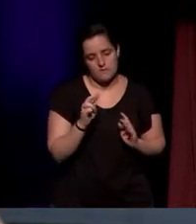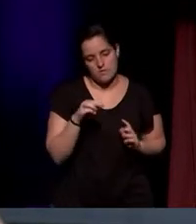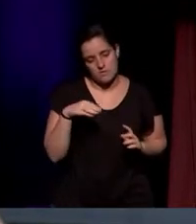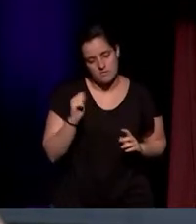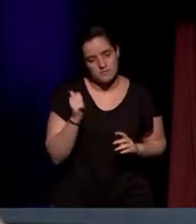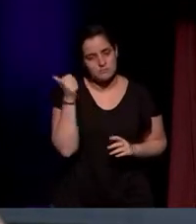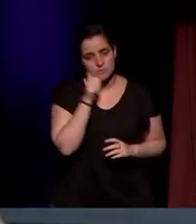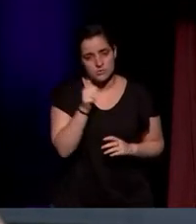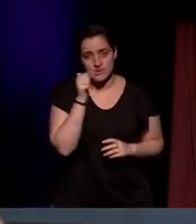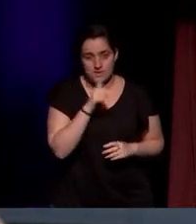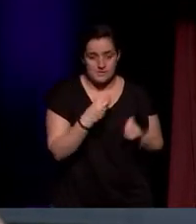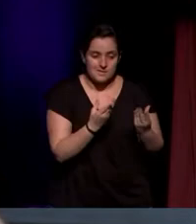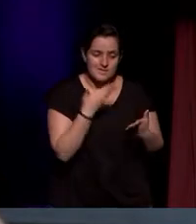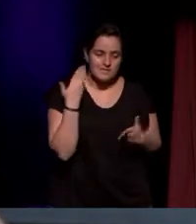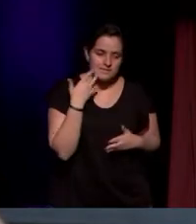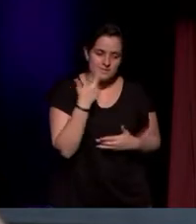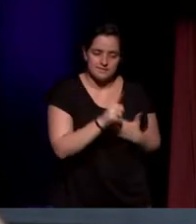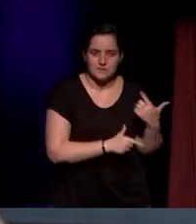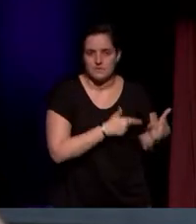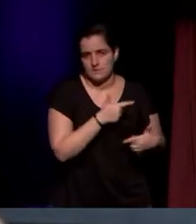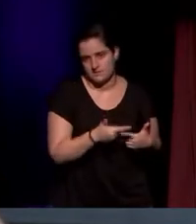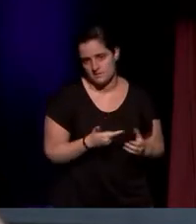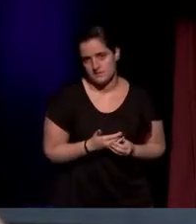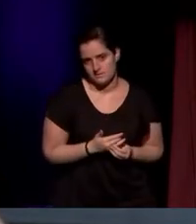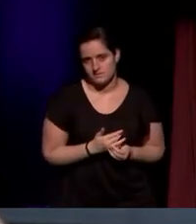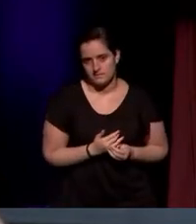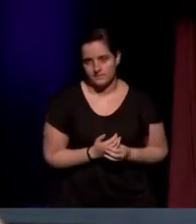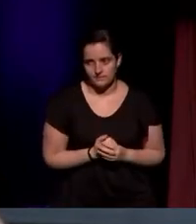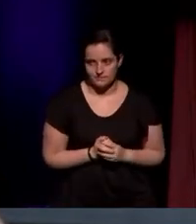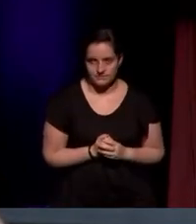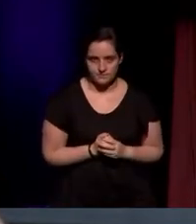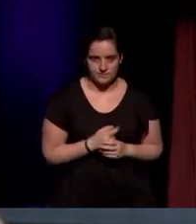to facilitate their work, since it is something informal,